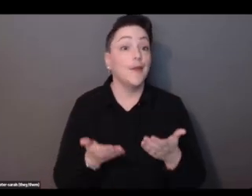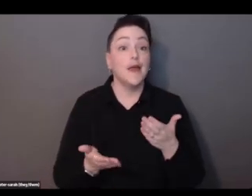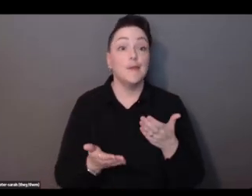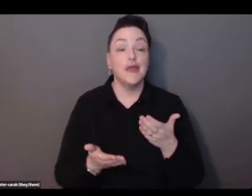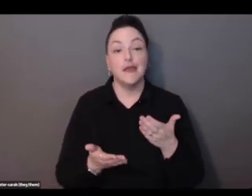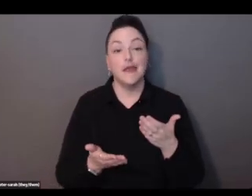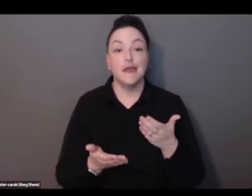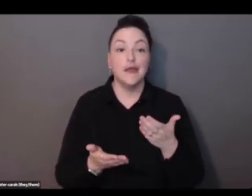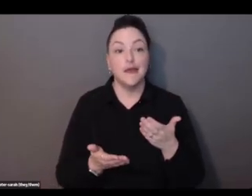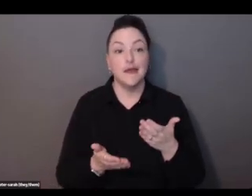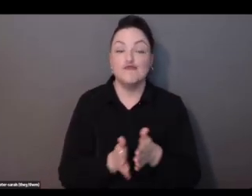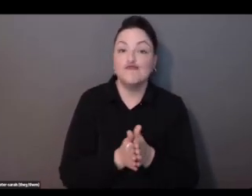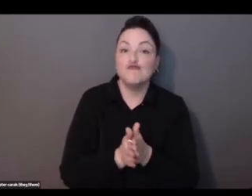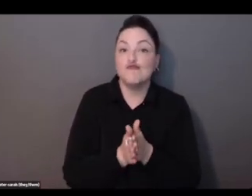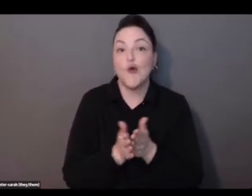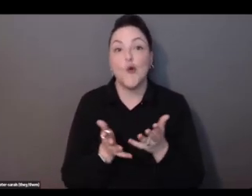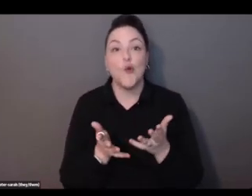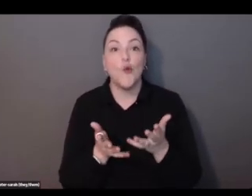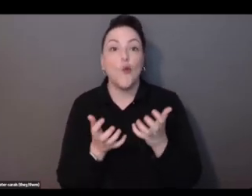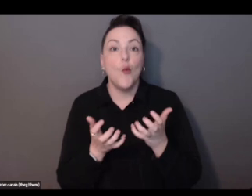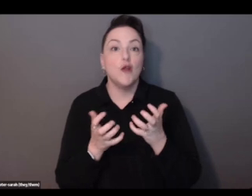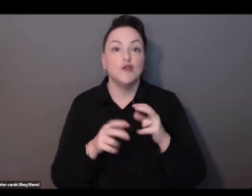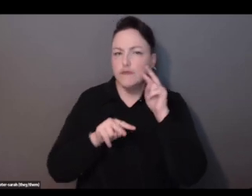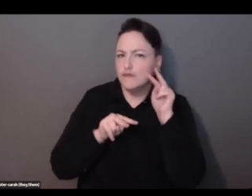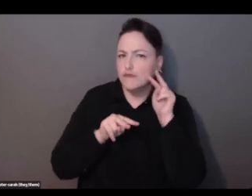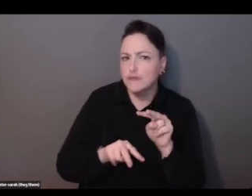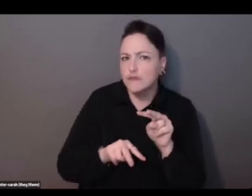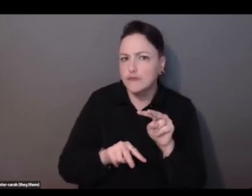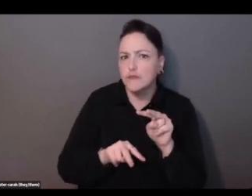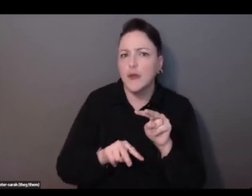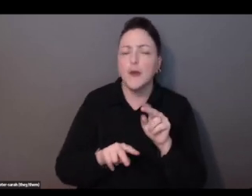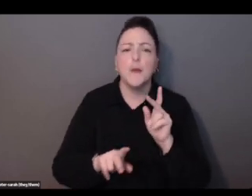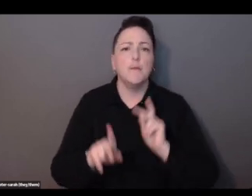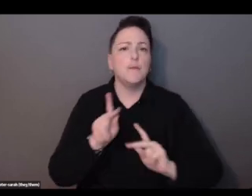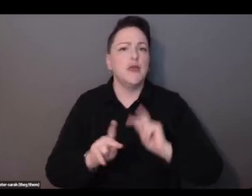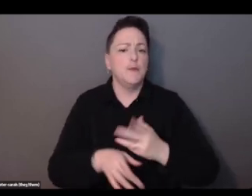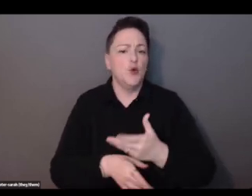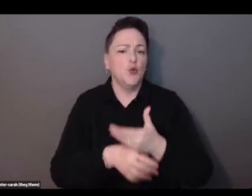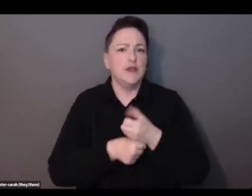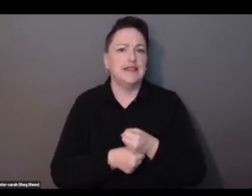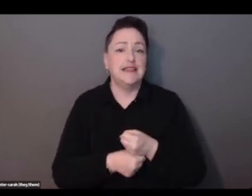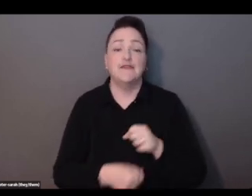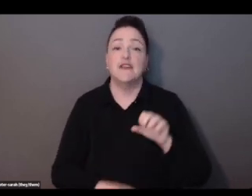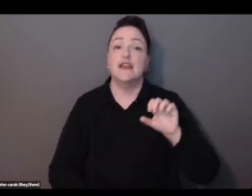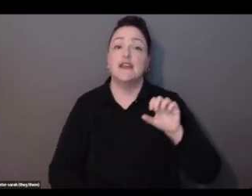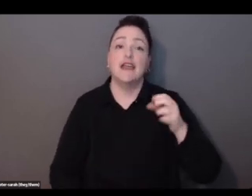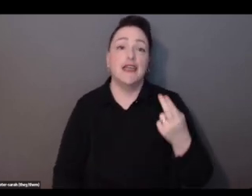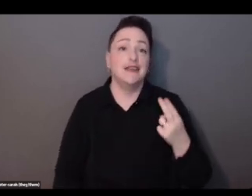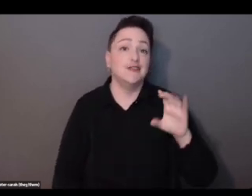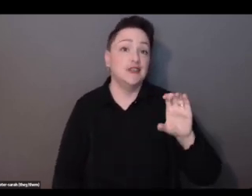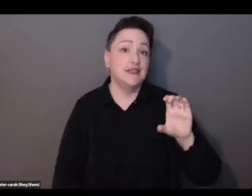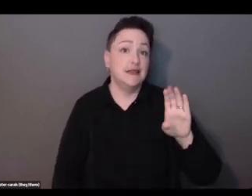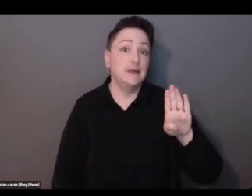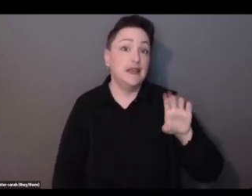people who receive HCBS in Oklahoma. We're going to clear our selections for race/ethnicity,